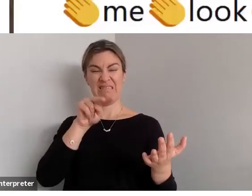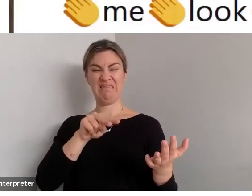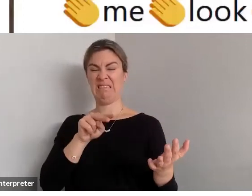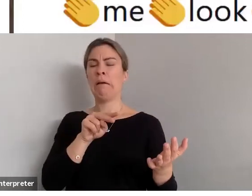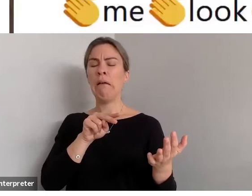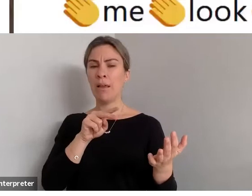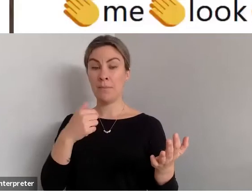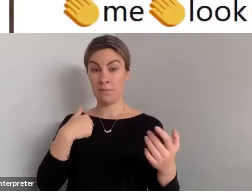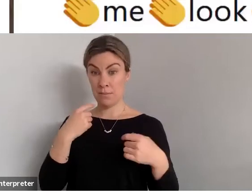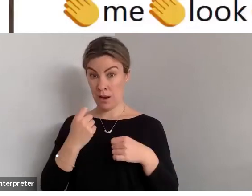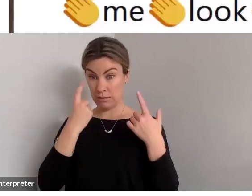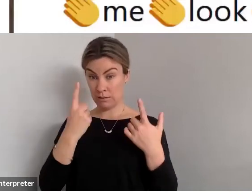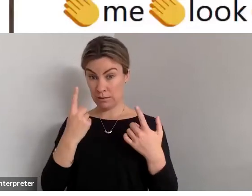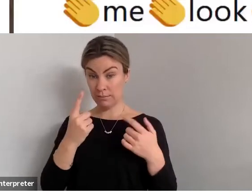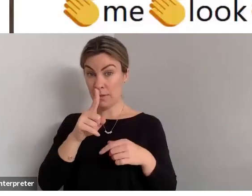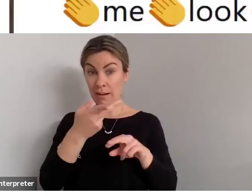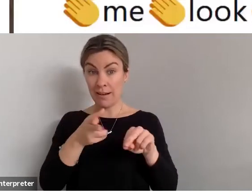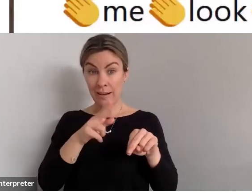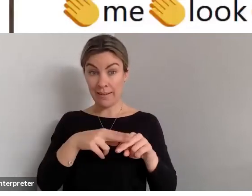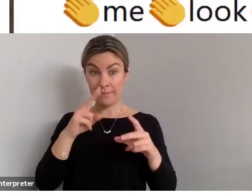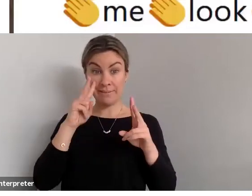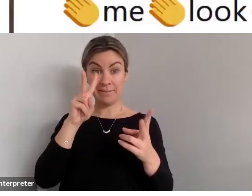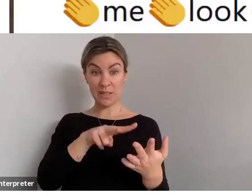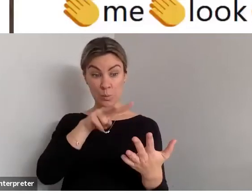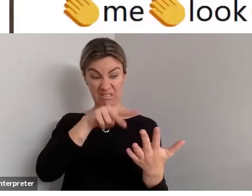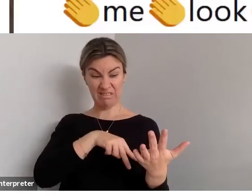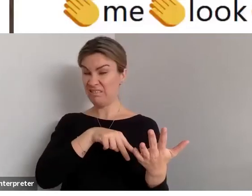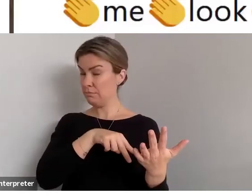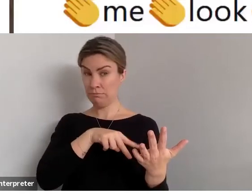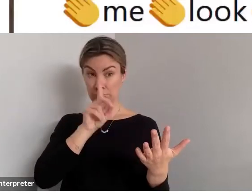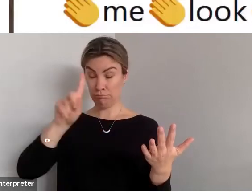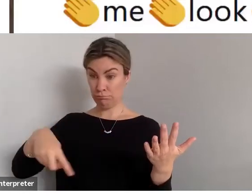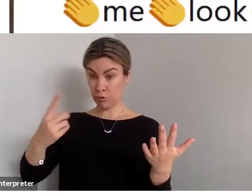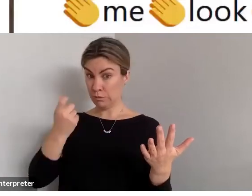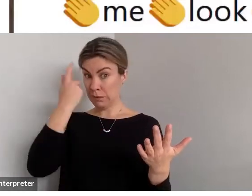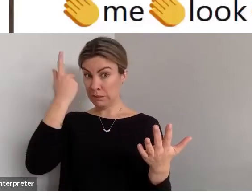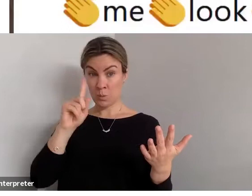But if you don't have the visual – there's something about clapping,